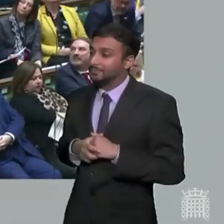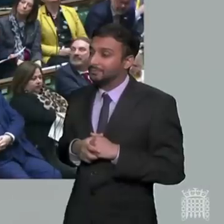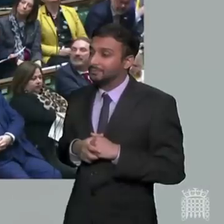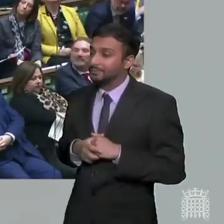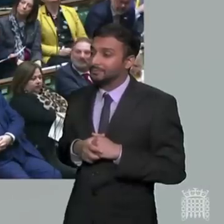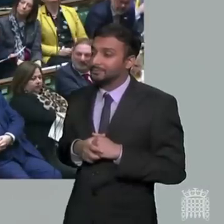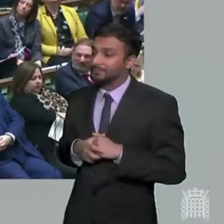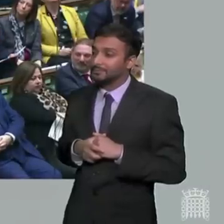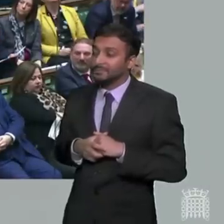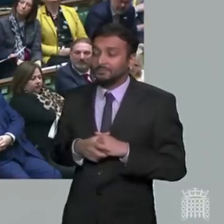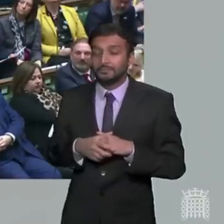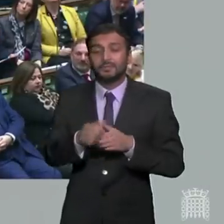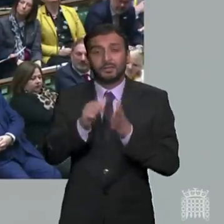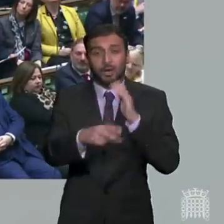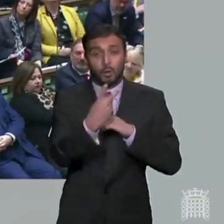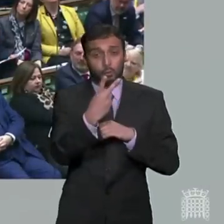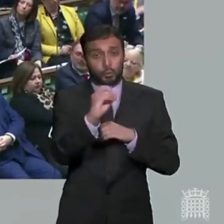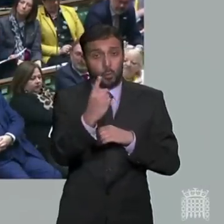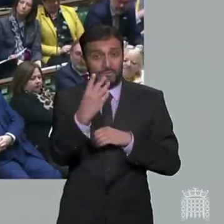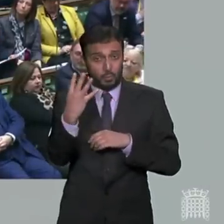Since 2014, the SNP has won eight elections.